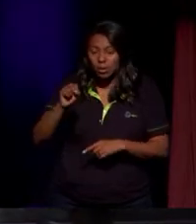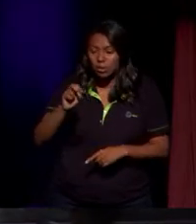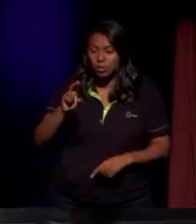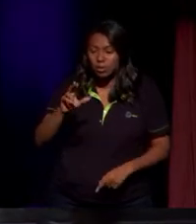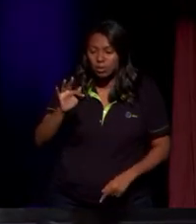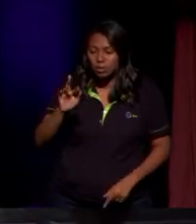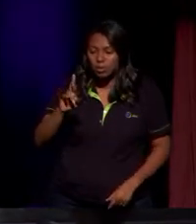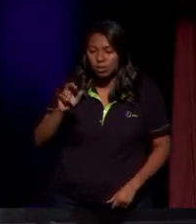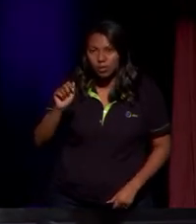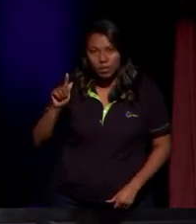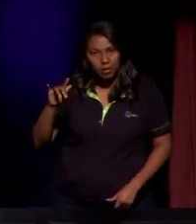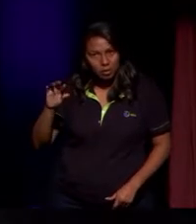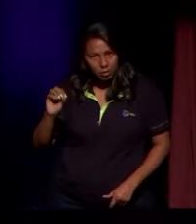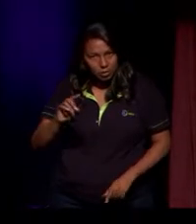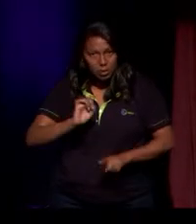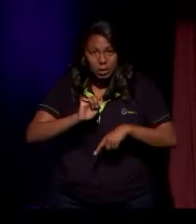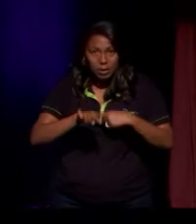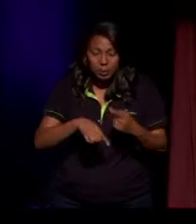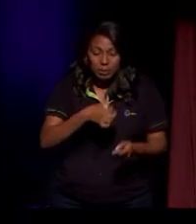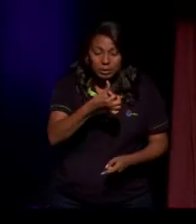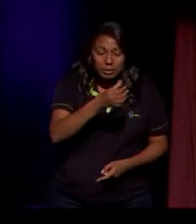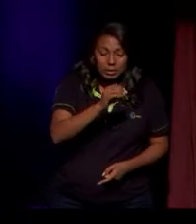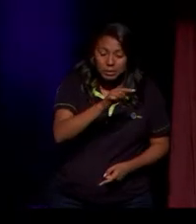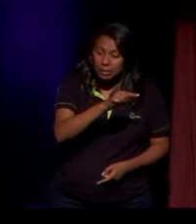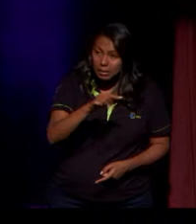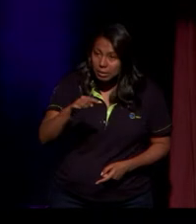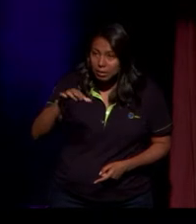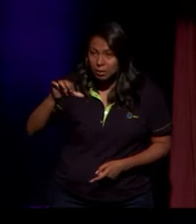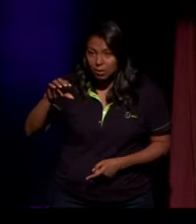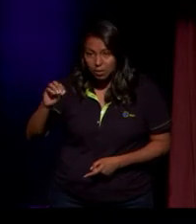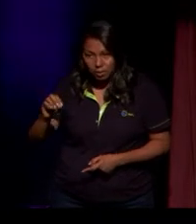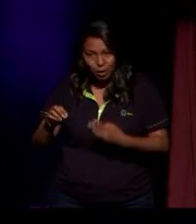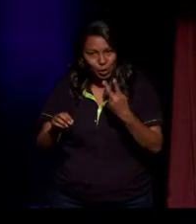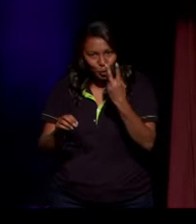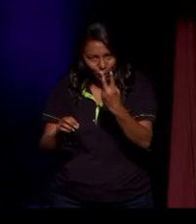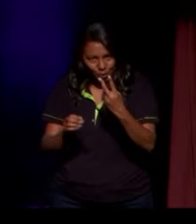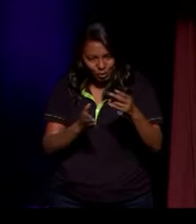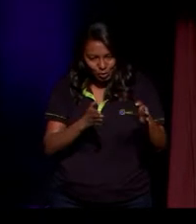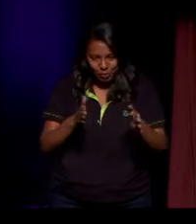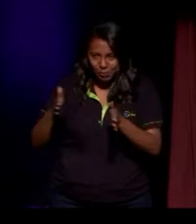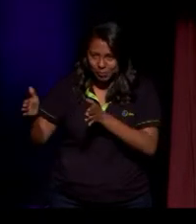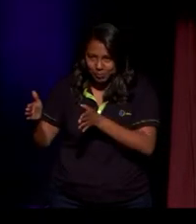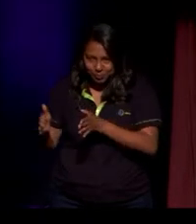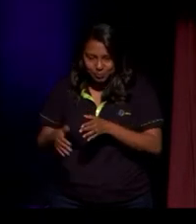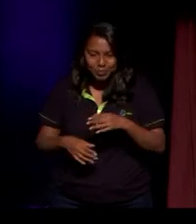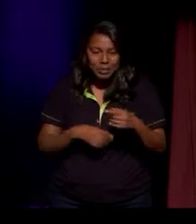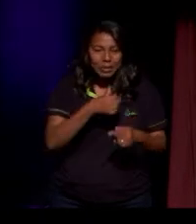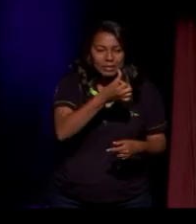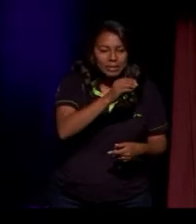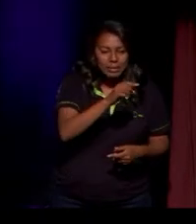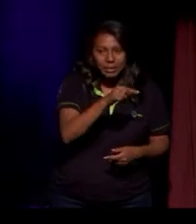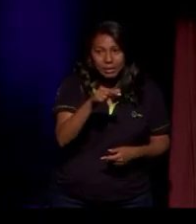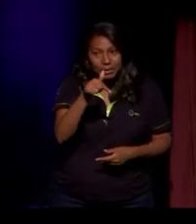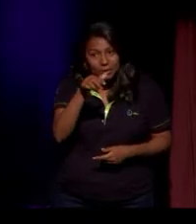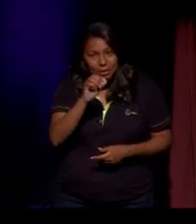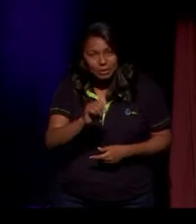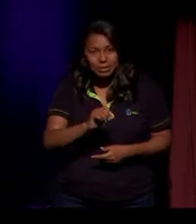And from 1960 to 1990, we're going to have two moments, then, from 1960 to 1970, there are several parties,